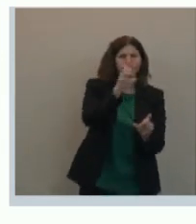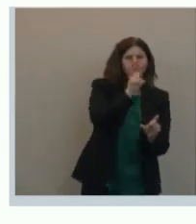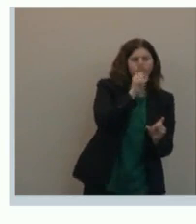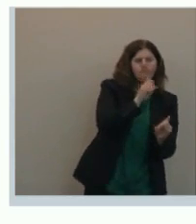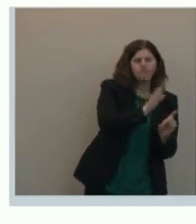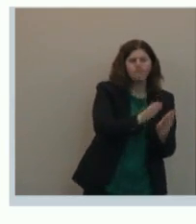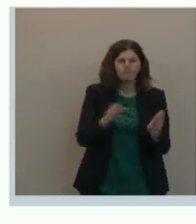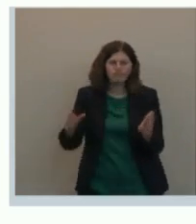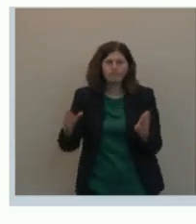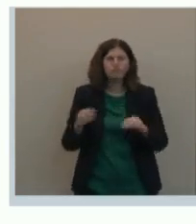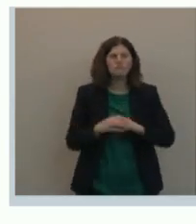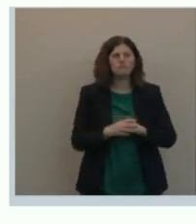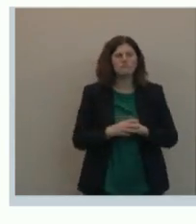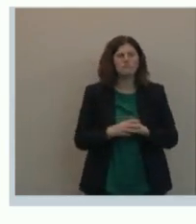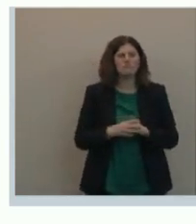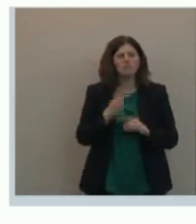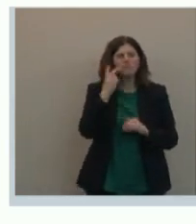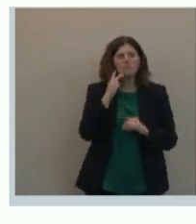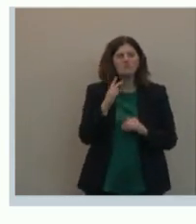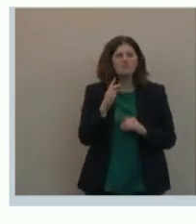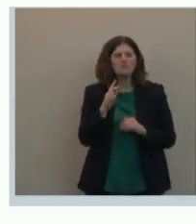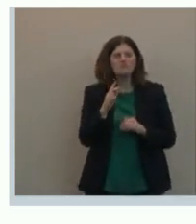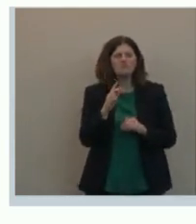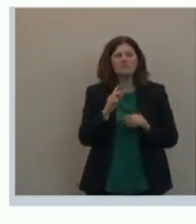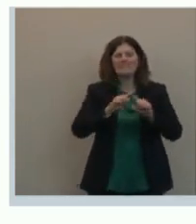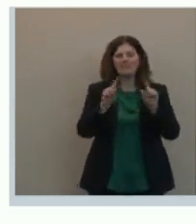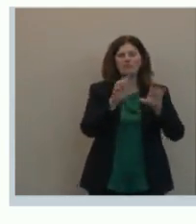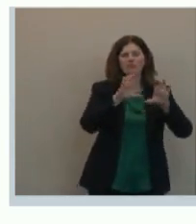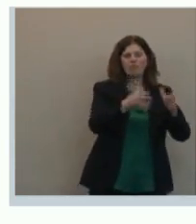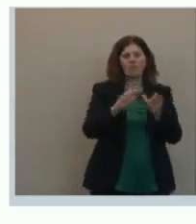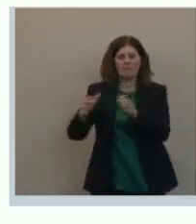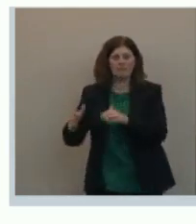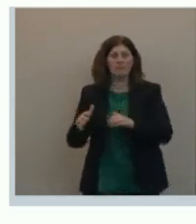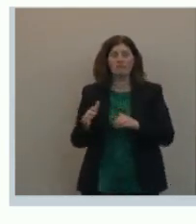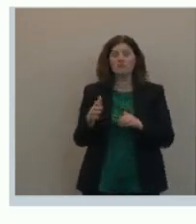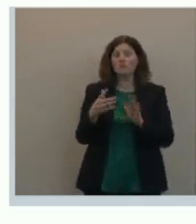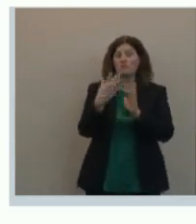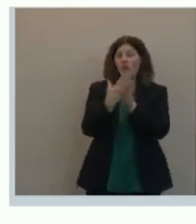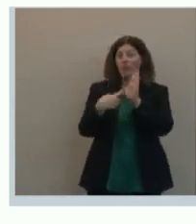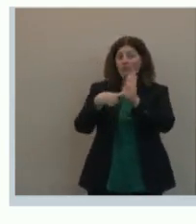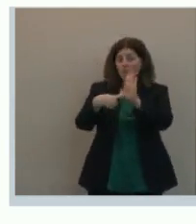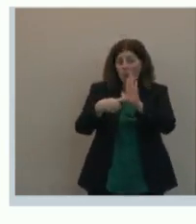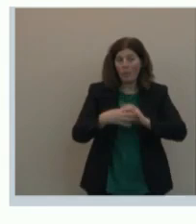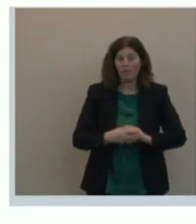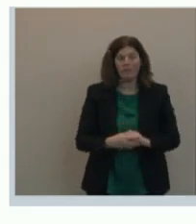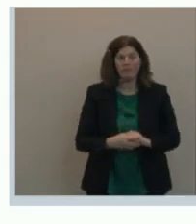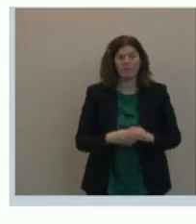AND THAT’S GREAT. HERE ARE THE TOTAL NUMBER OF CASES AS OF TODAY BROKEN DOWN IH GROUPS.